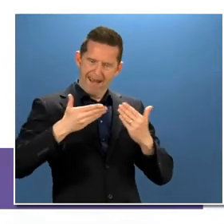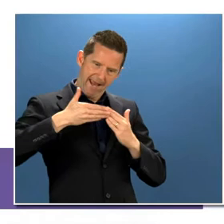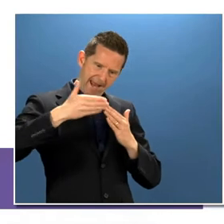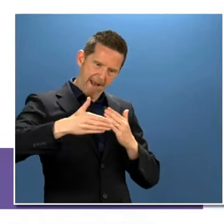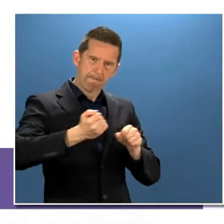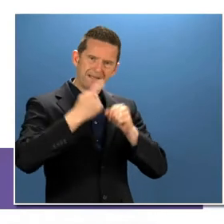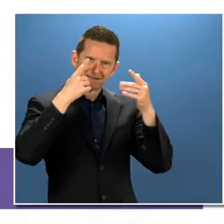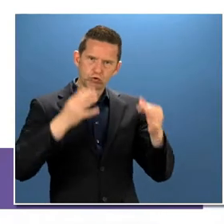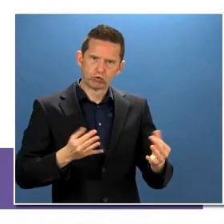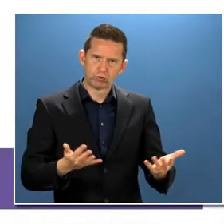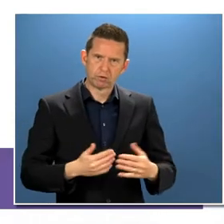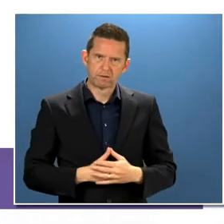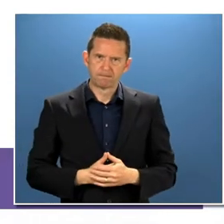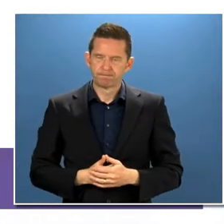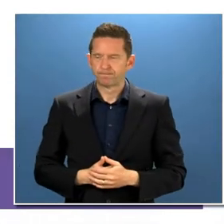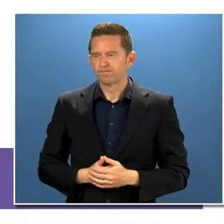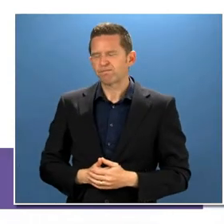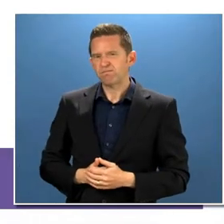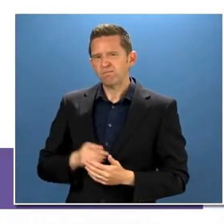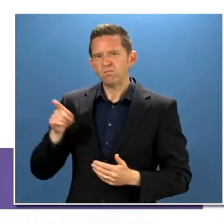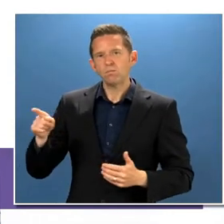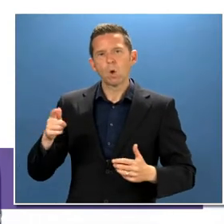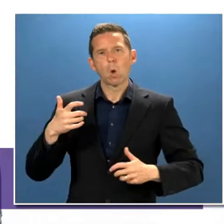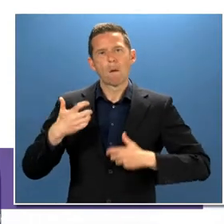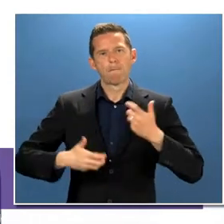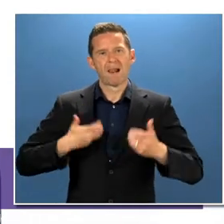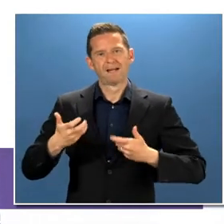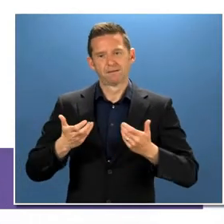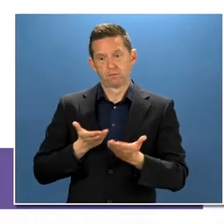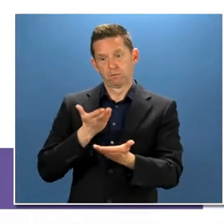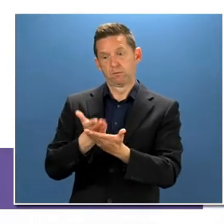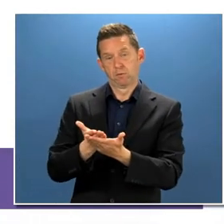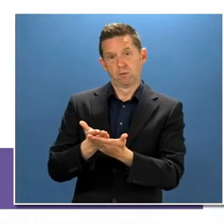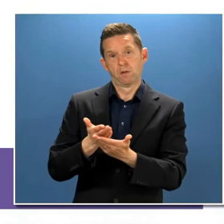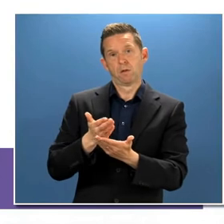the model of setting or limiting principles and then having reasonable